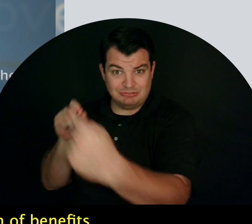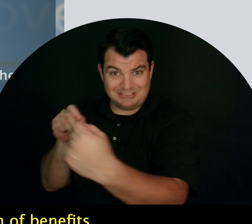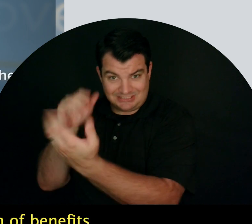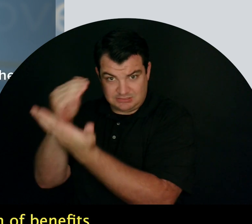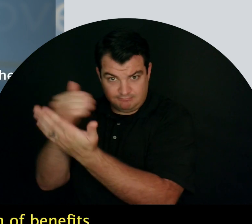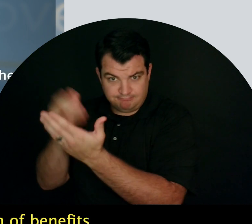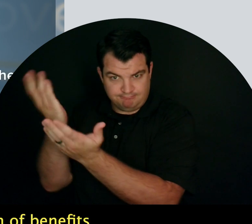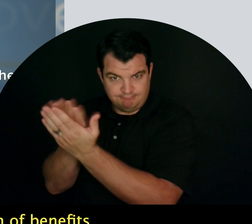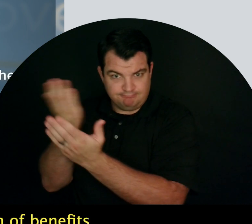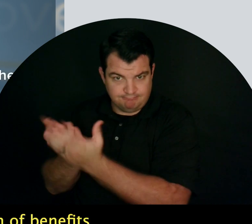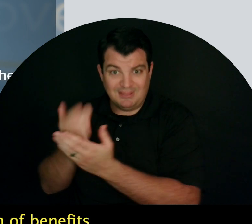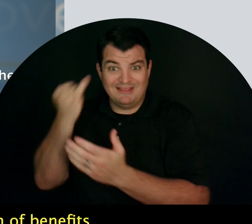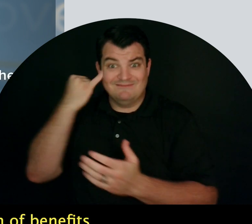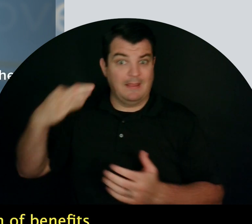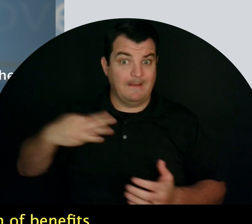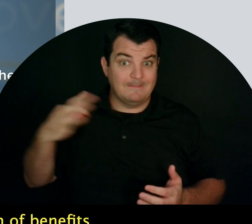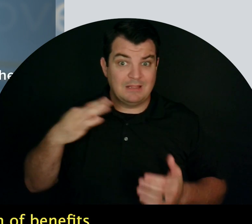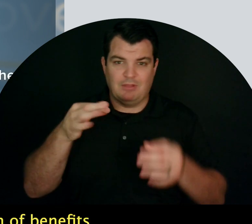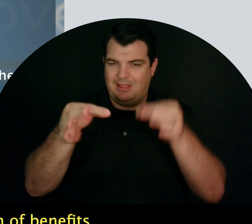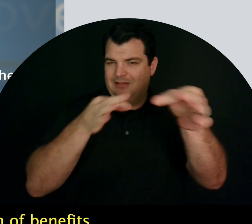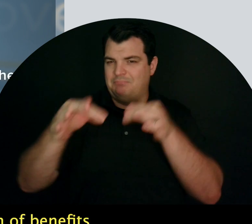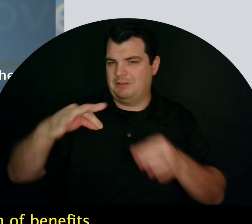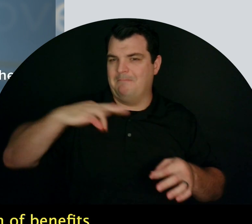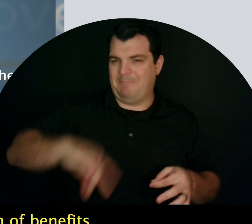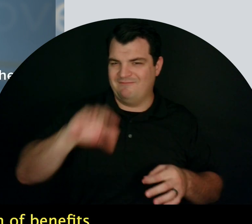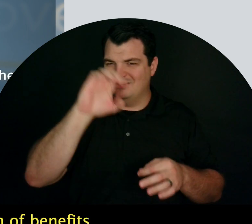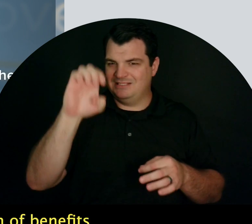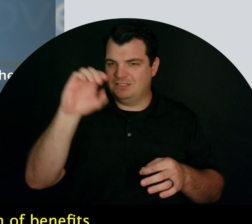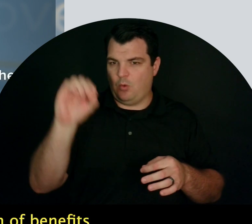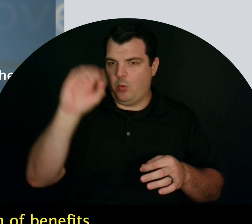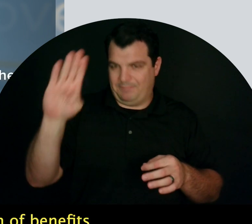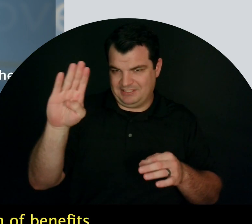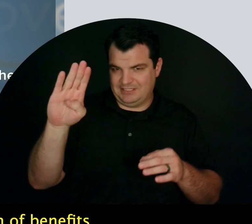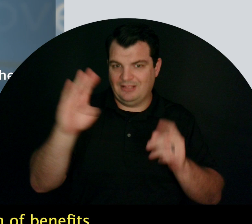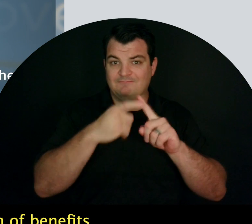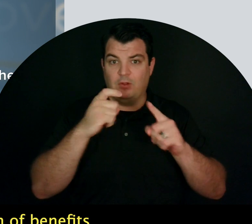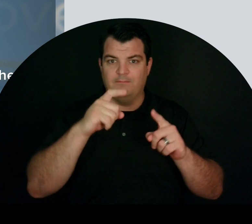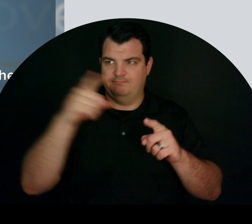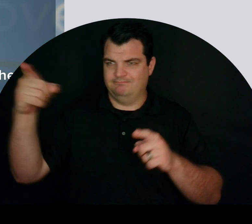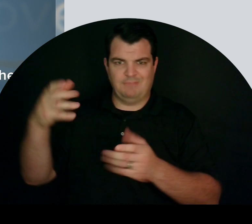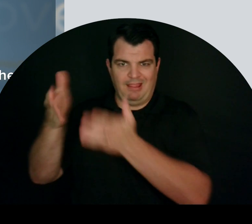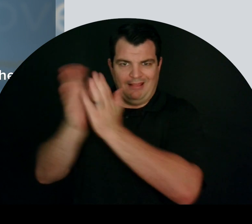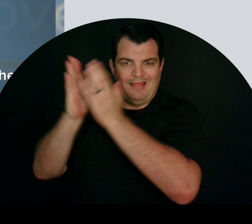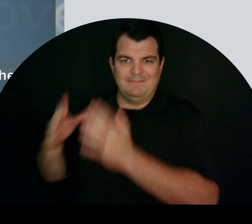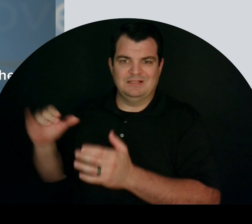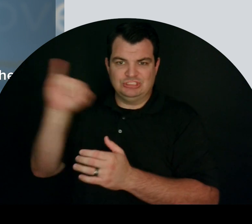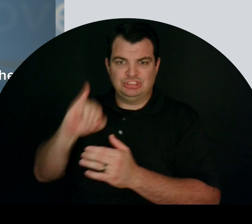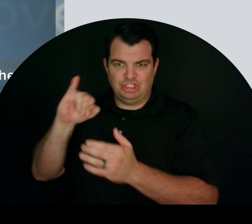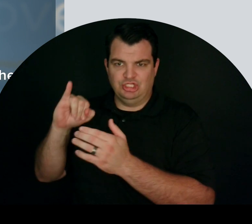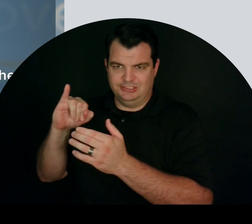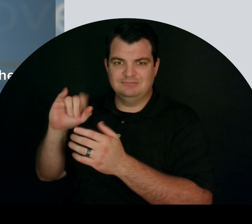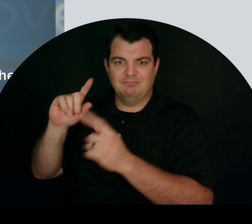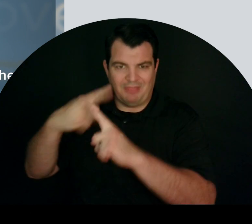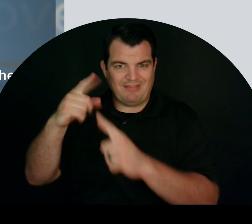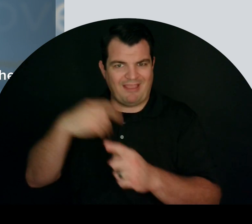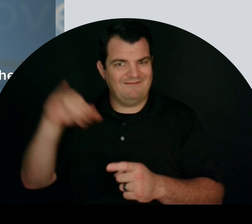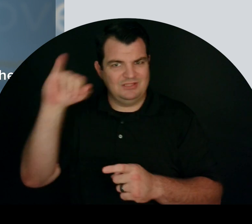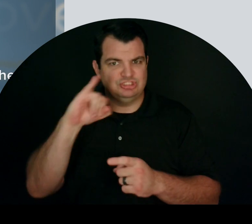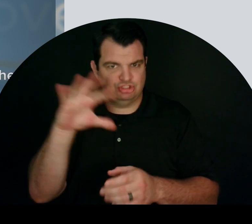if applicable, an explanation of benefits from the claimants insurance carrier. Should they have insurance coverage.